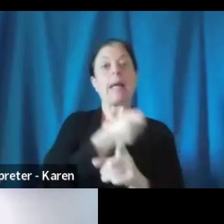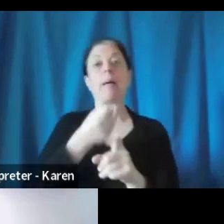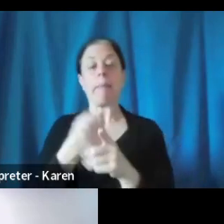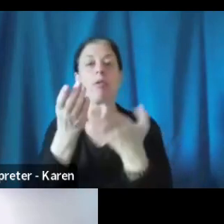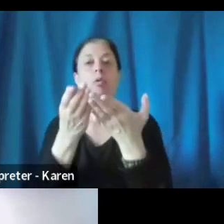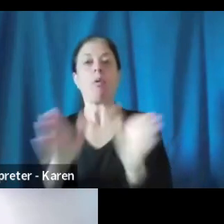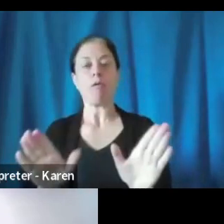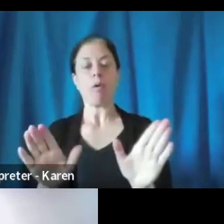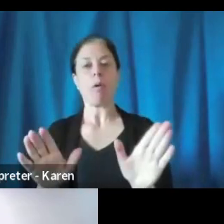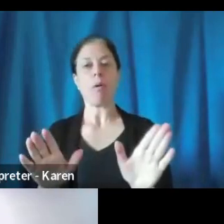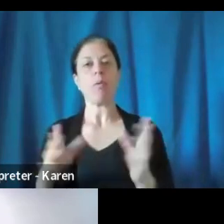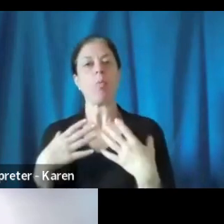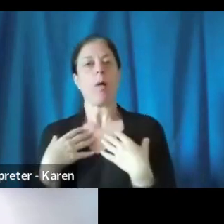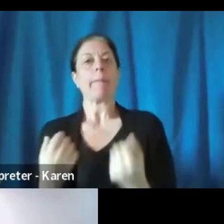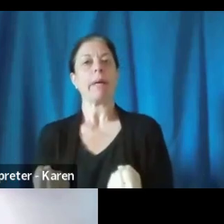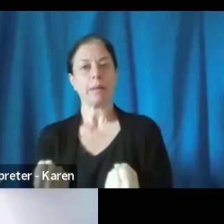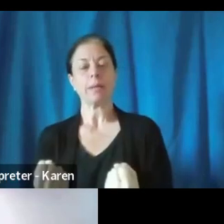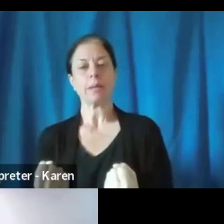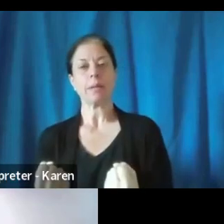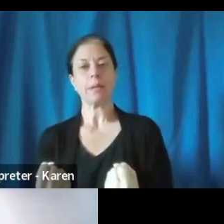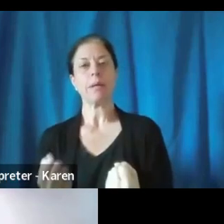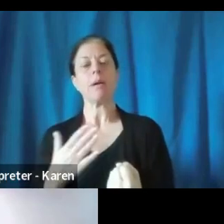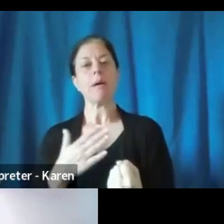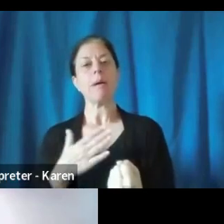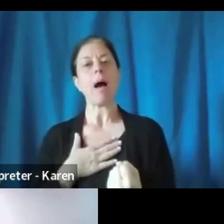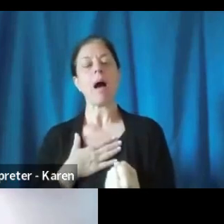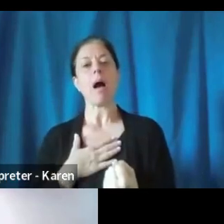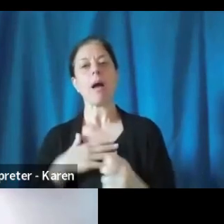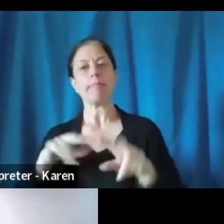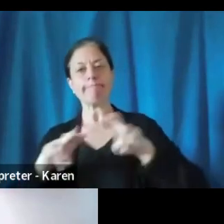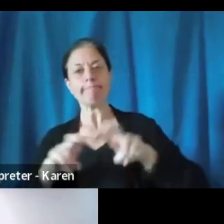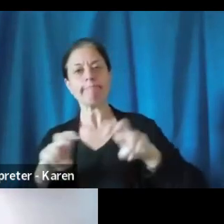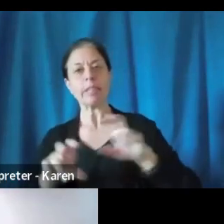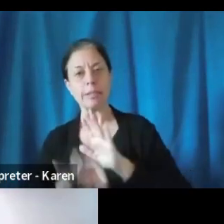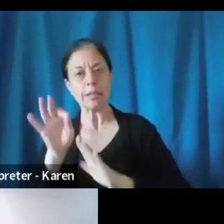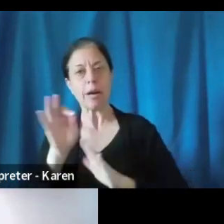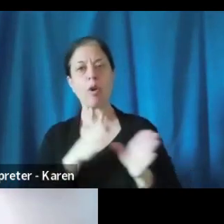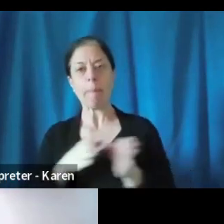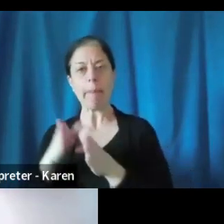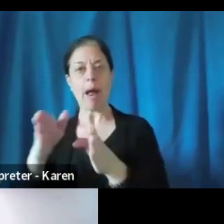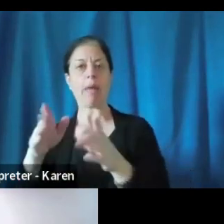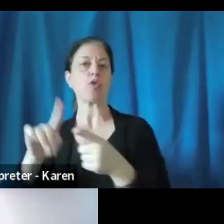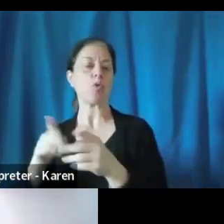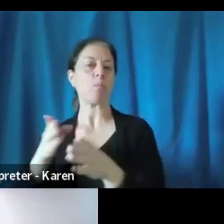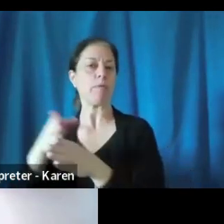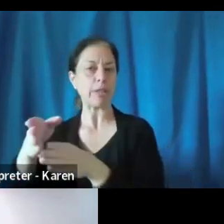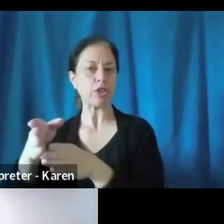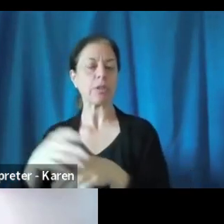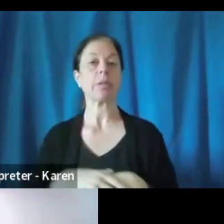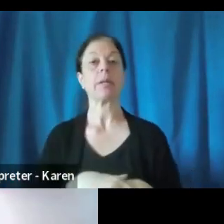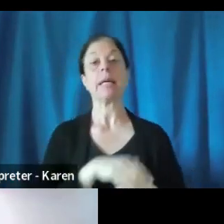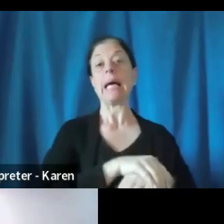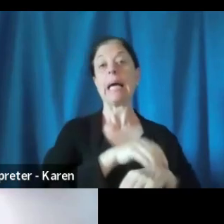as disabled, but they nonetheless did impact my overall well being and my